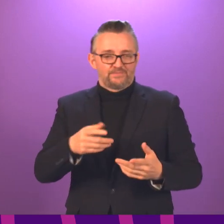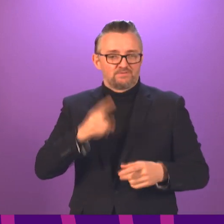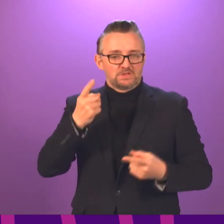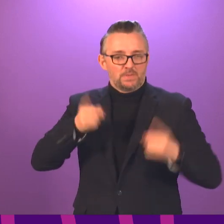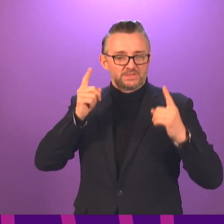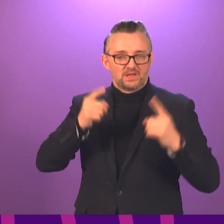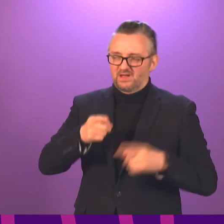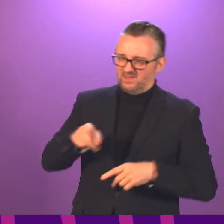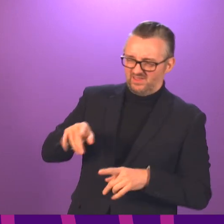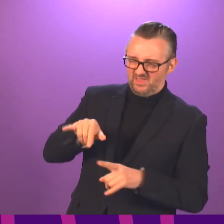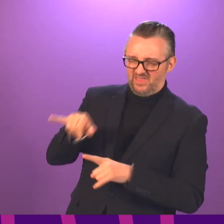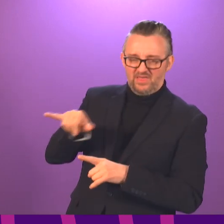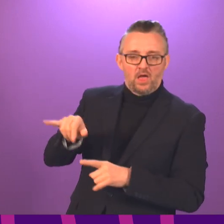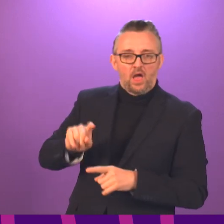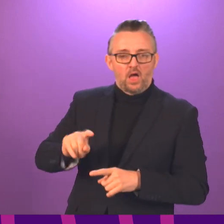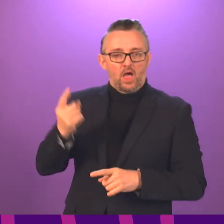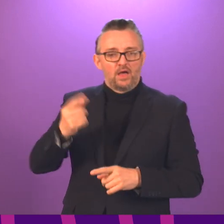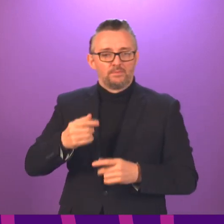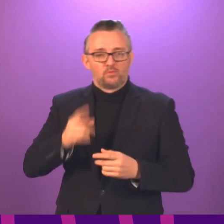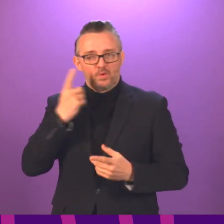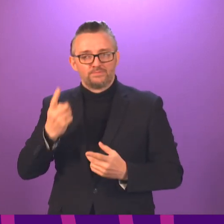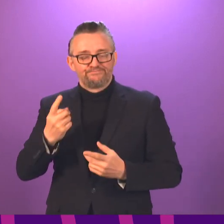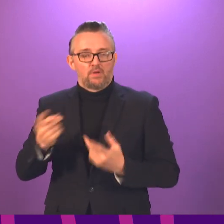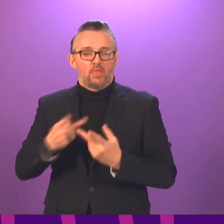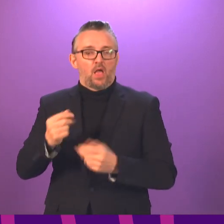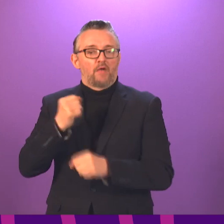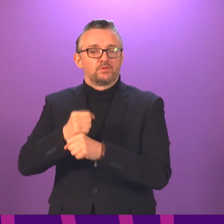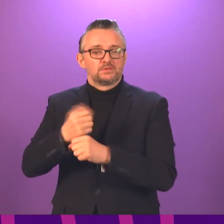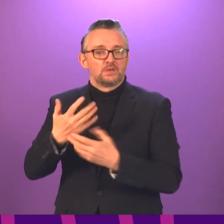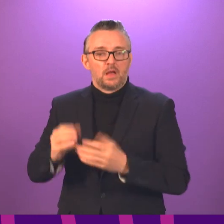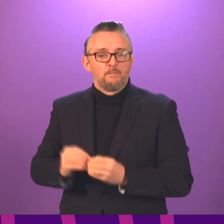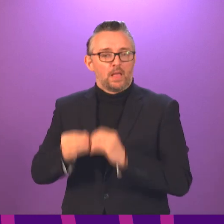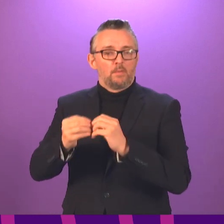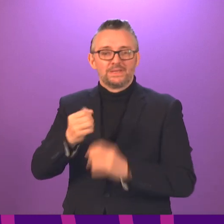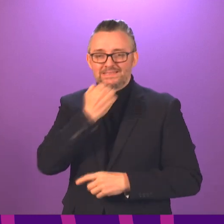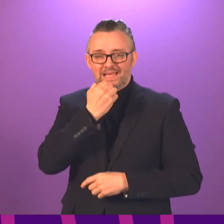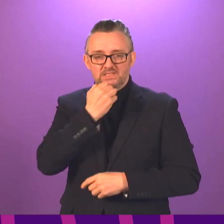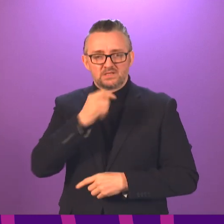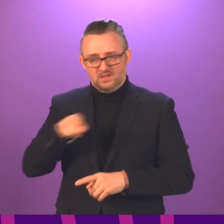up dates when the dates that she set last week have not lasted seven days. The three-week